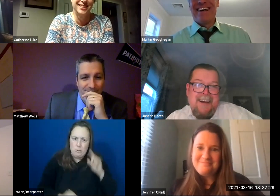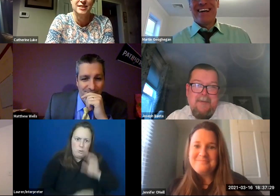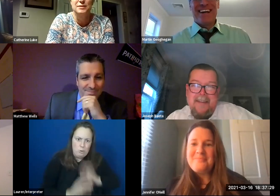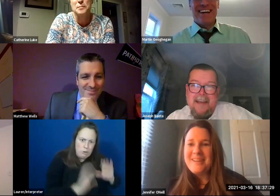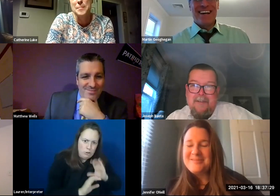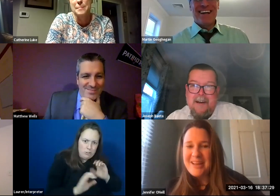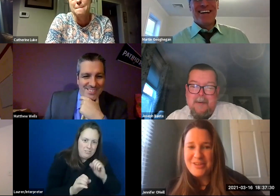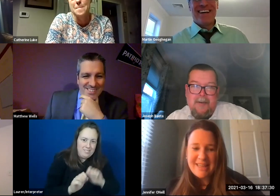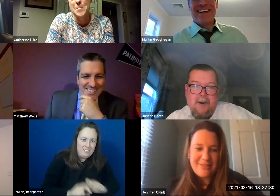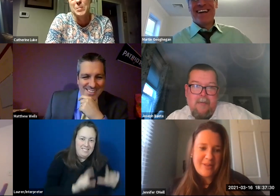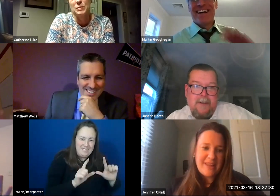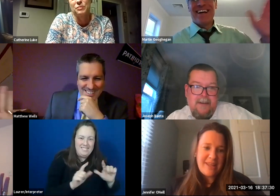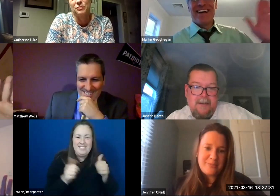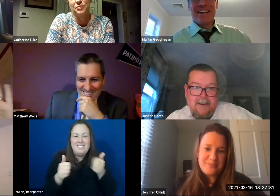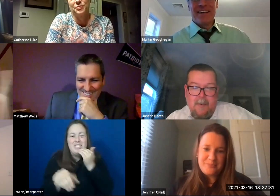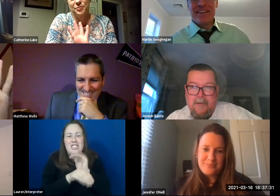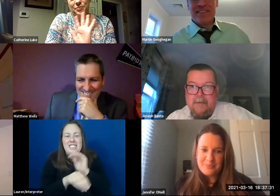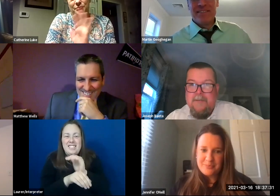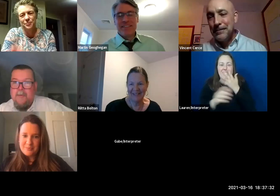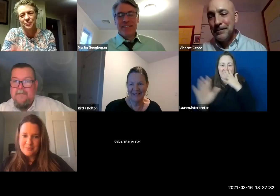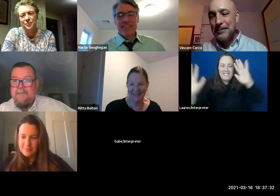Joseph Baeta: Night everybody, thank you for. Jennifer ONeill: Everyone Thank you. Joseph Baeta: It was a formative.